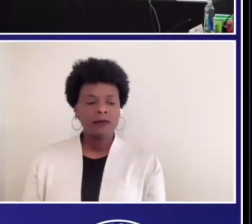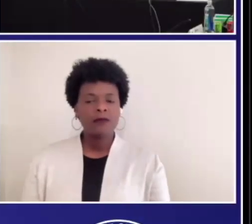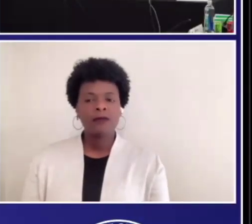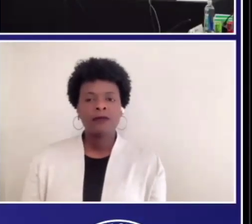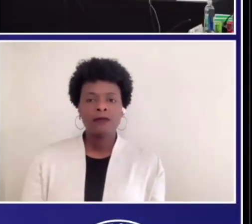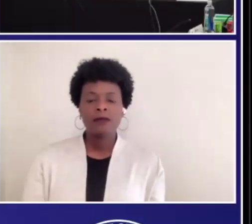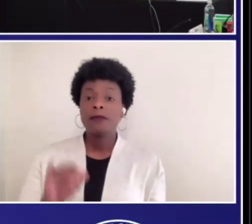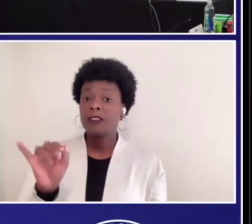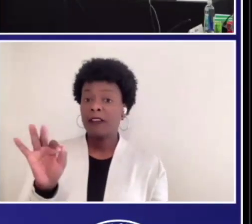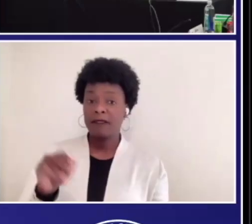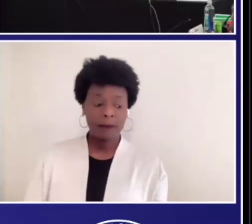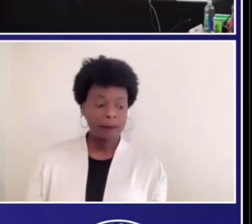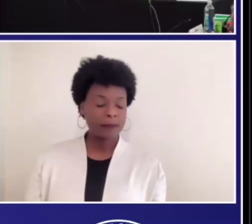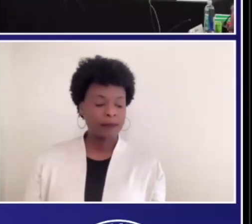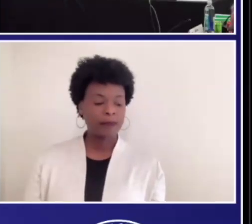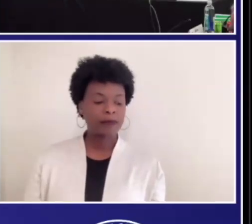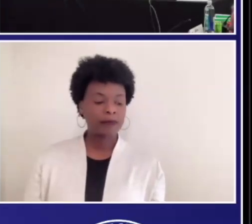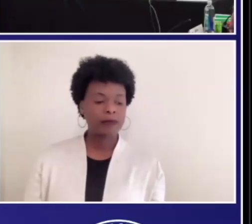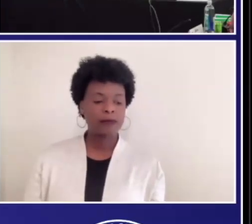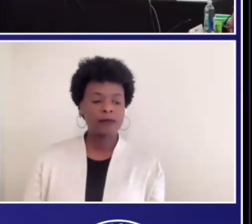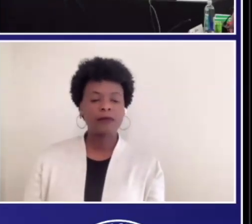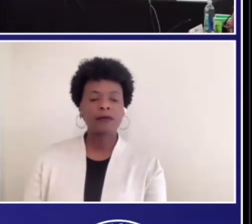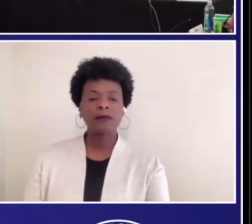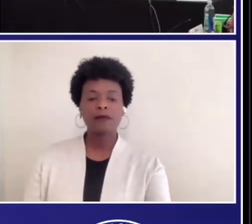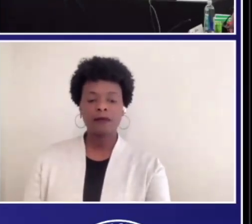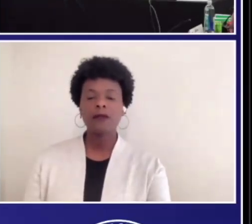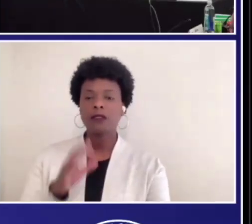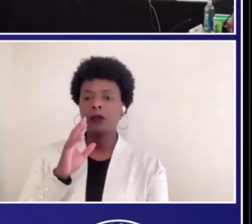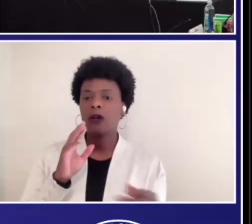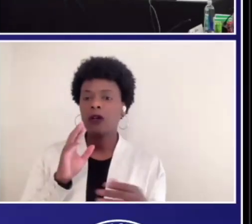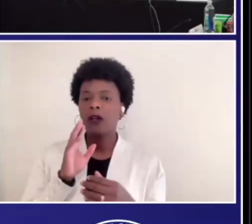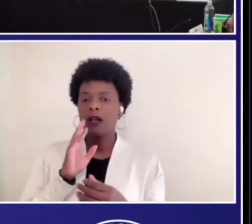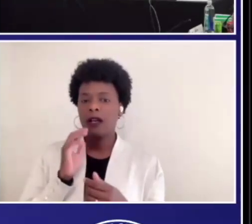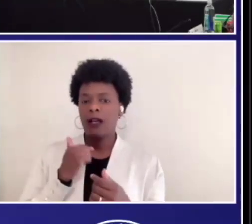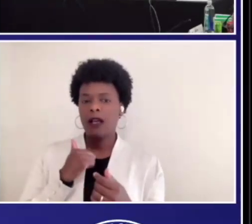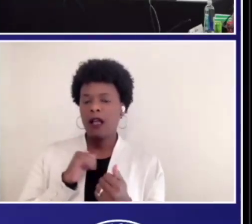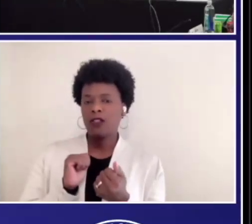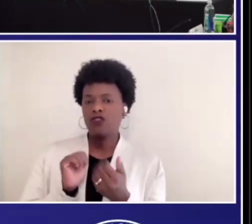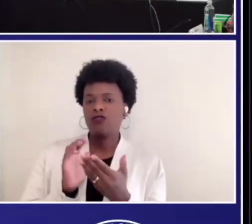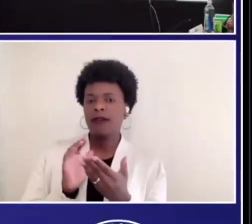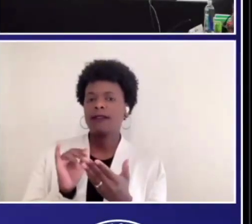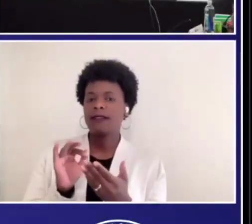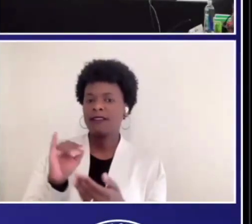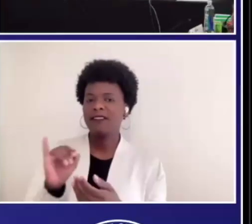Jeff? Okay. So I'll, I'll address -- if, if Jake needs to do any legal cleanup